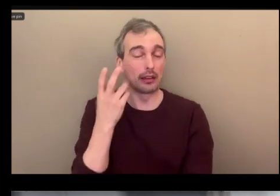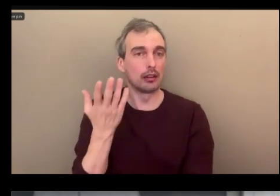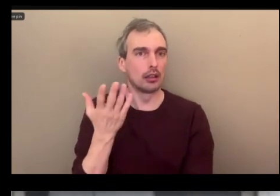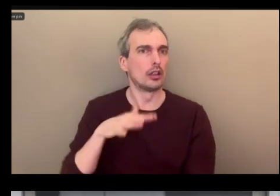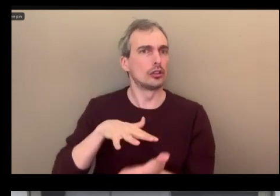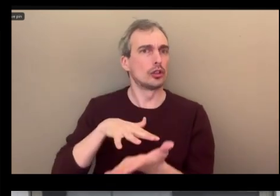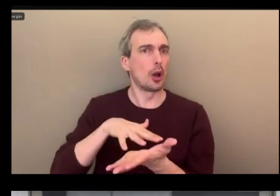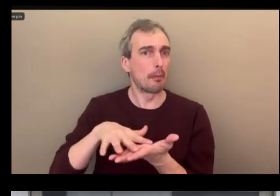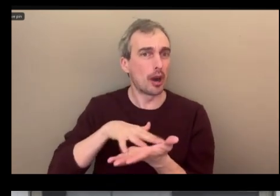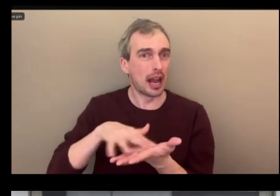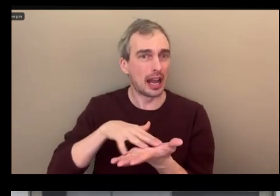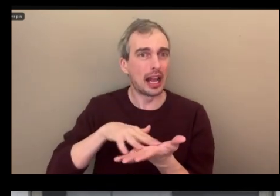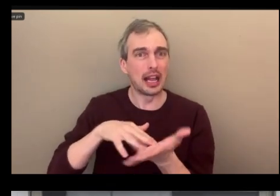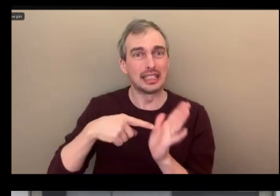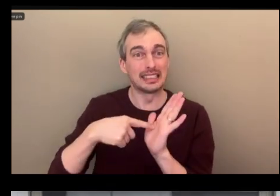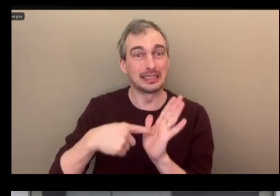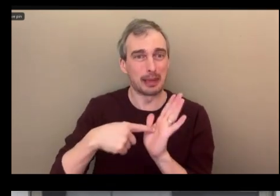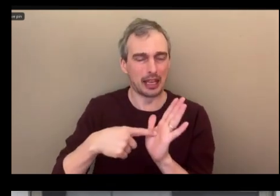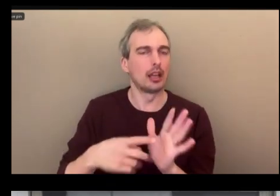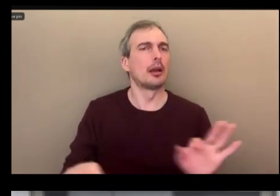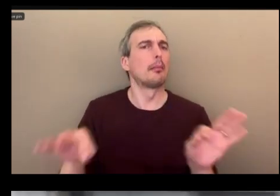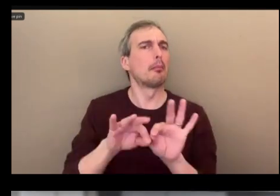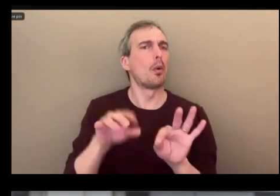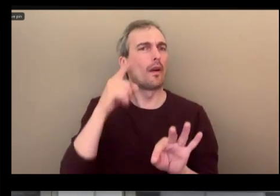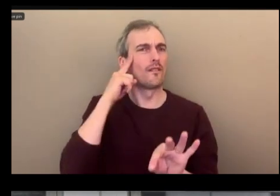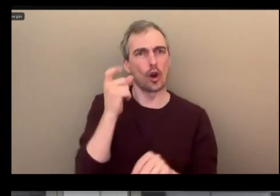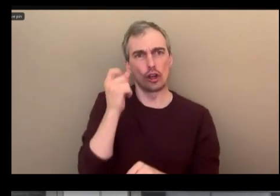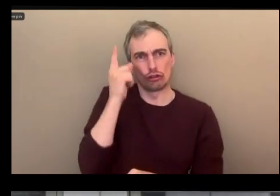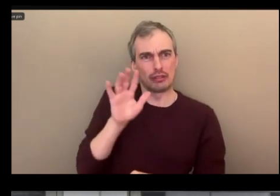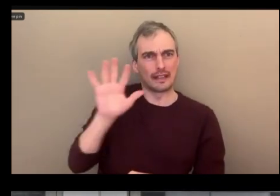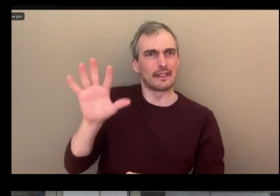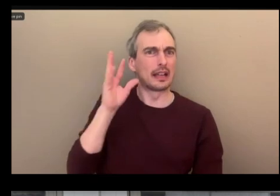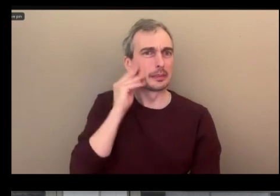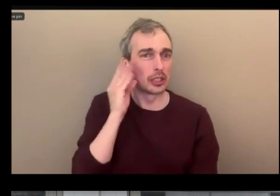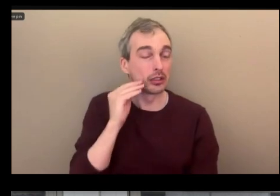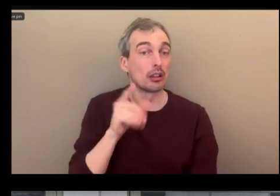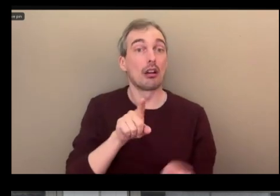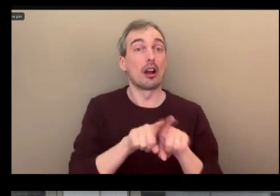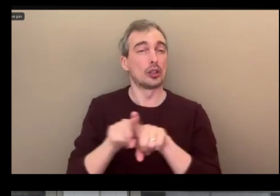We also have a Braille printer in our lab, too. Again, not everybody has a Braille printer.